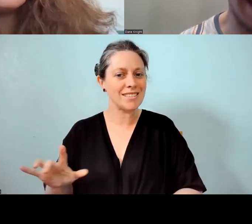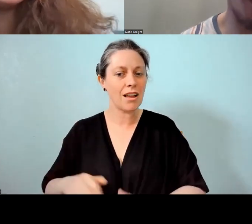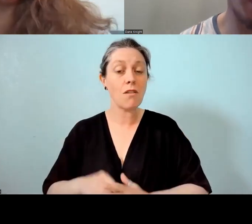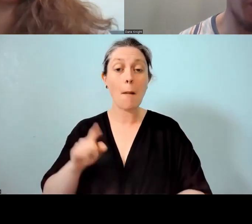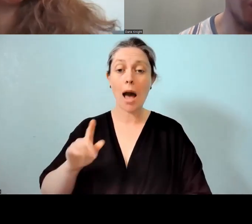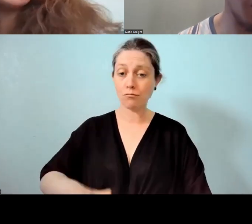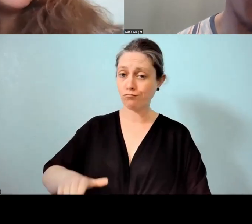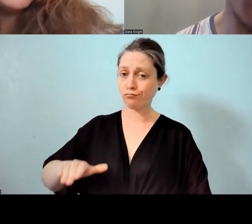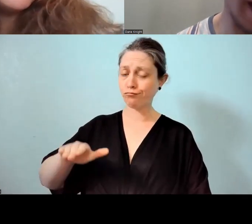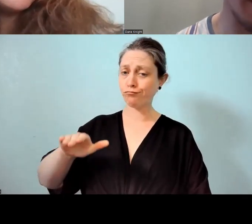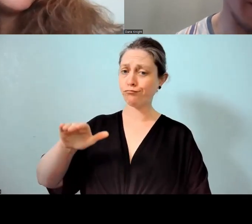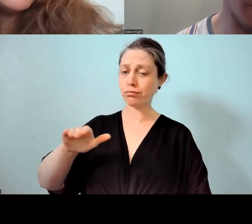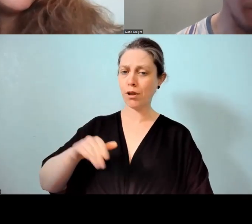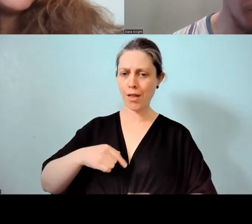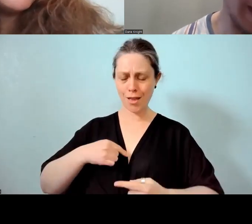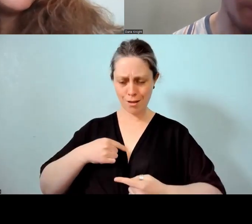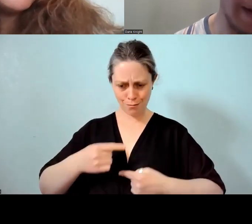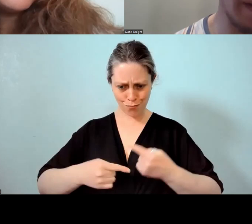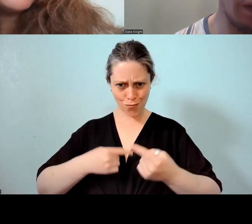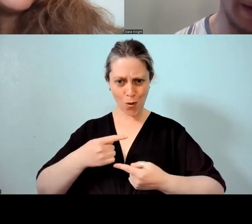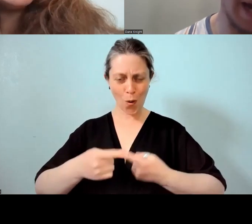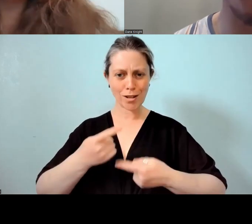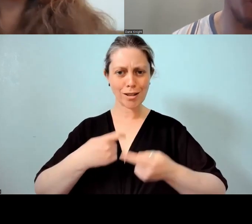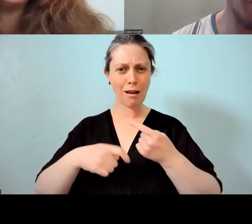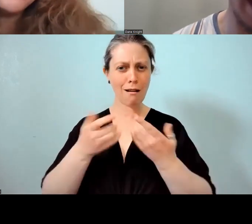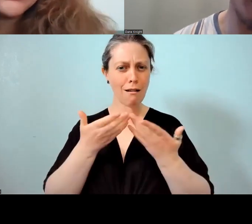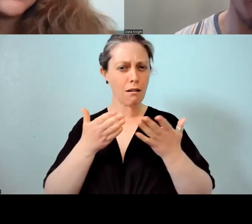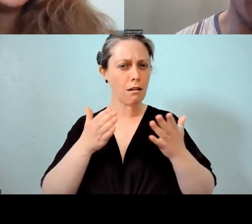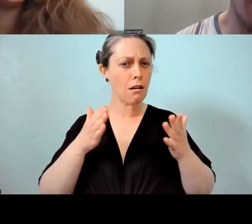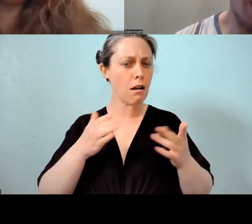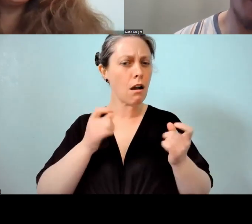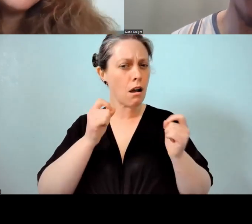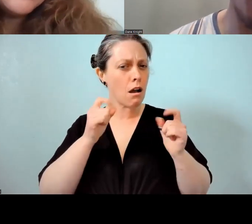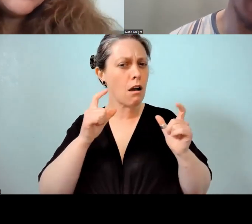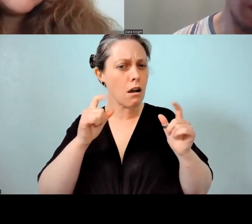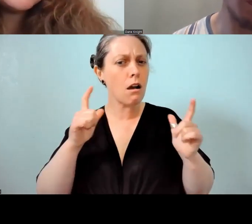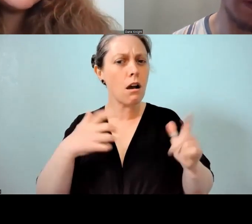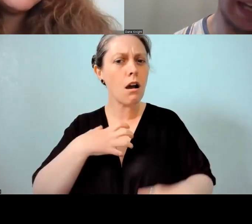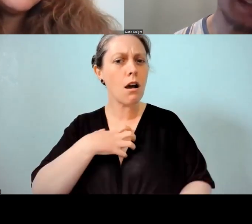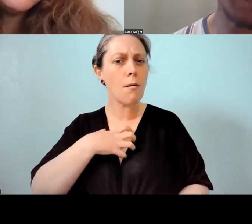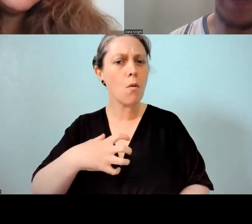that whole process starts to get better, and you become more aware of what you need.